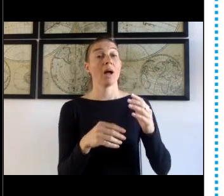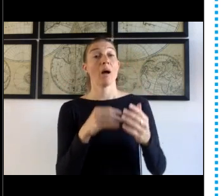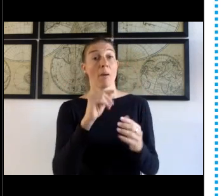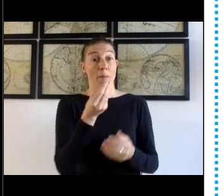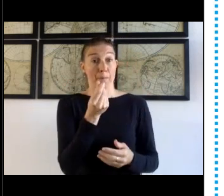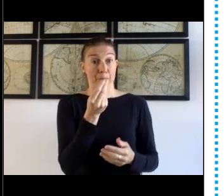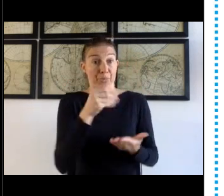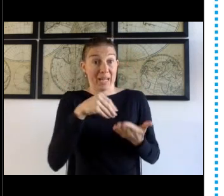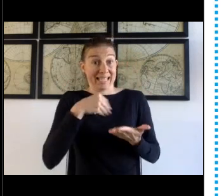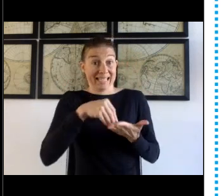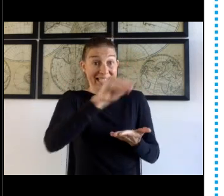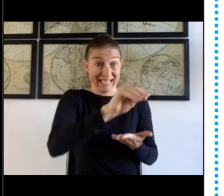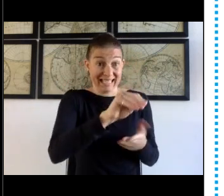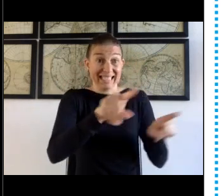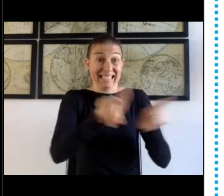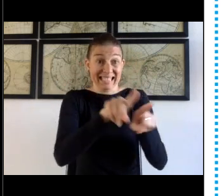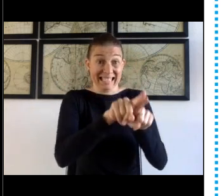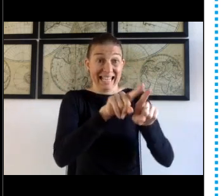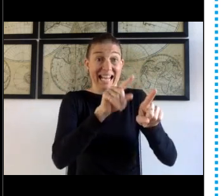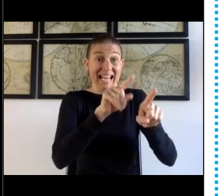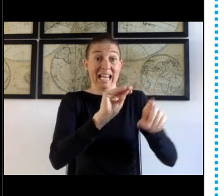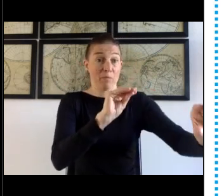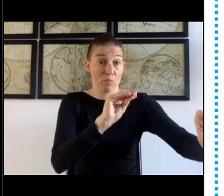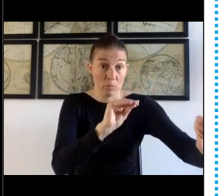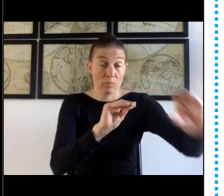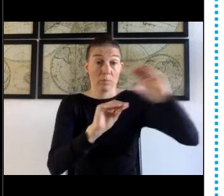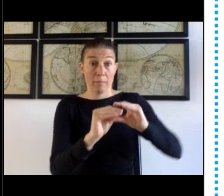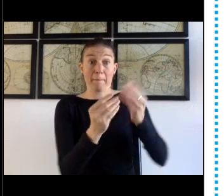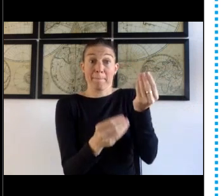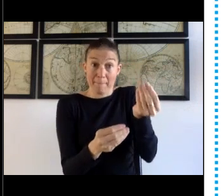And compensation can be in addition to this as a kind of...